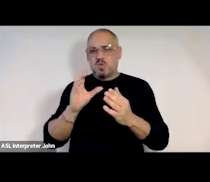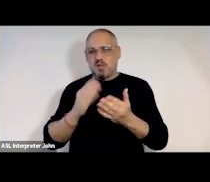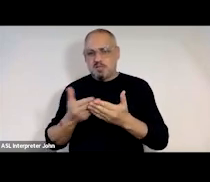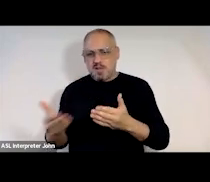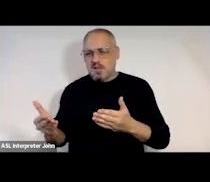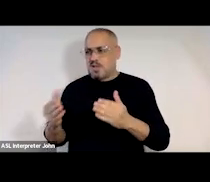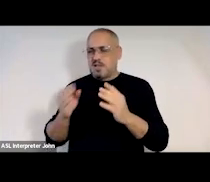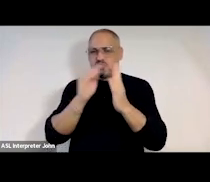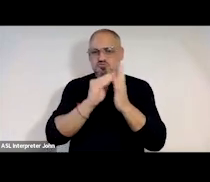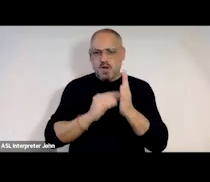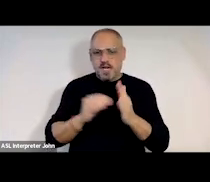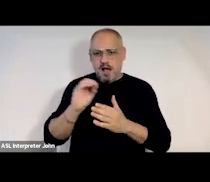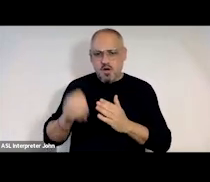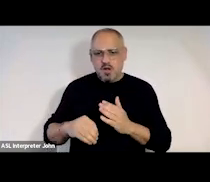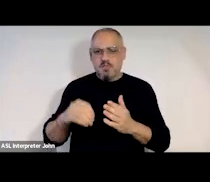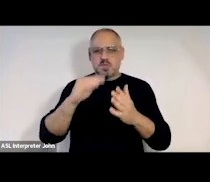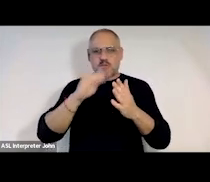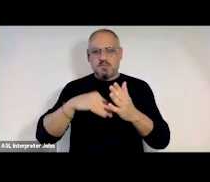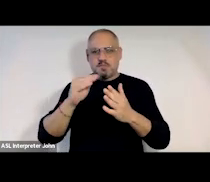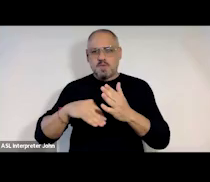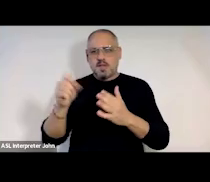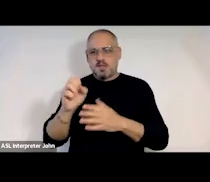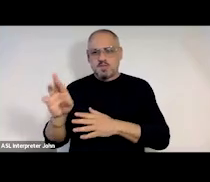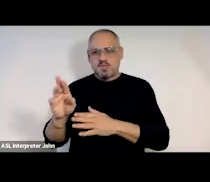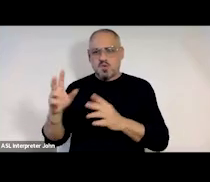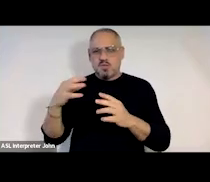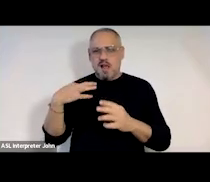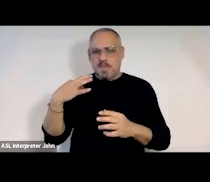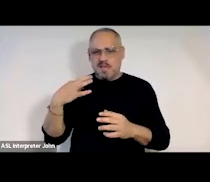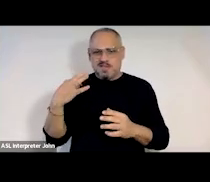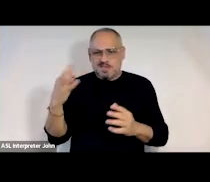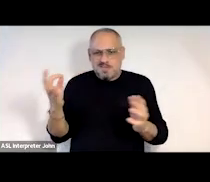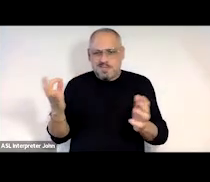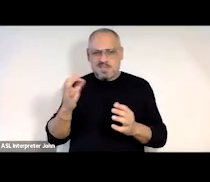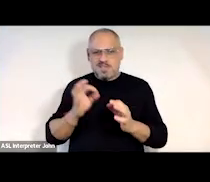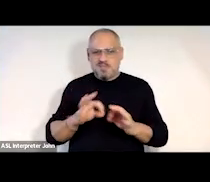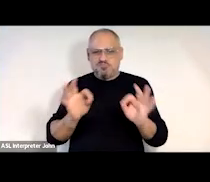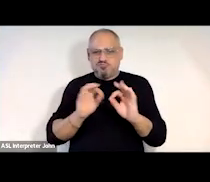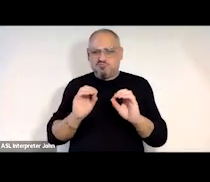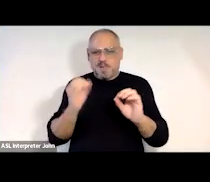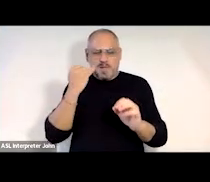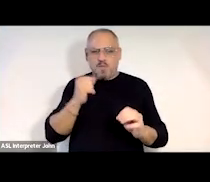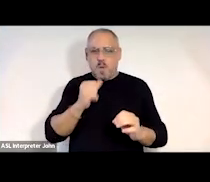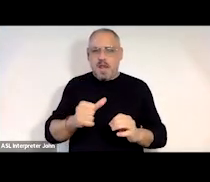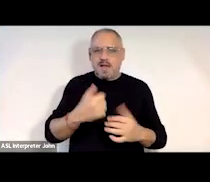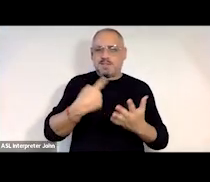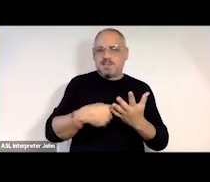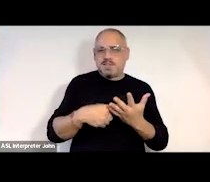or completing a SOAR be worth talking about if we didn't touch on